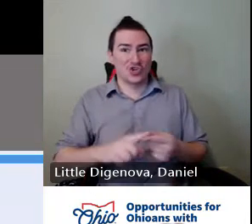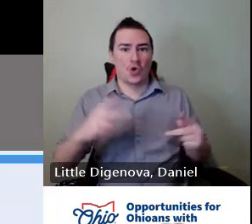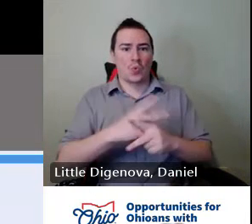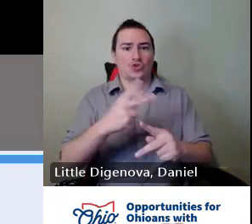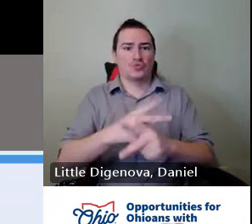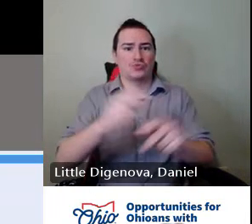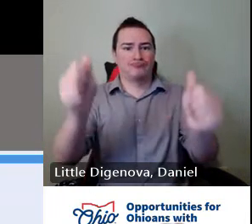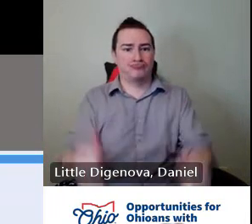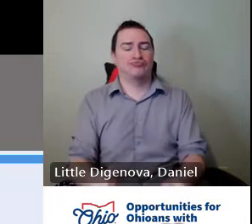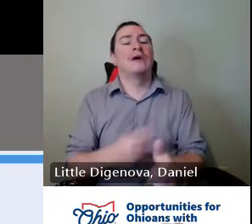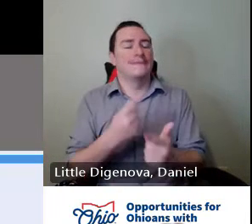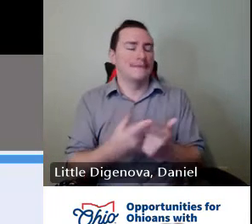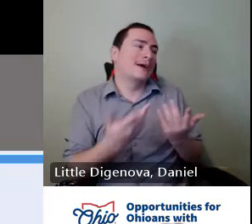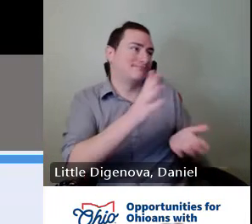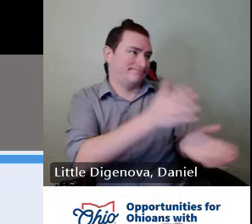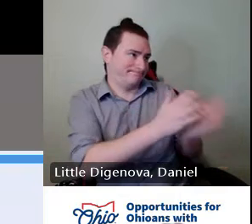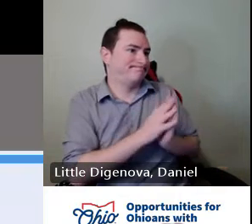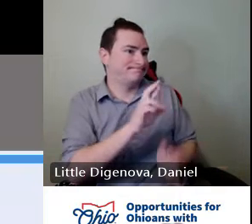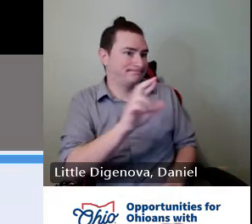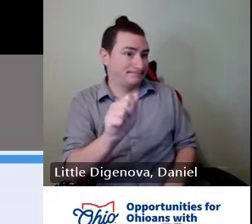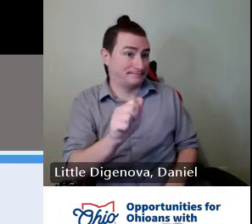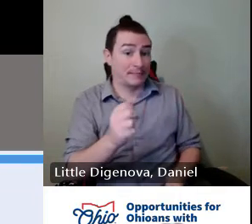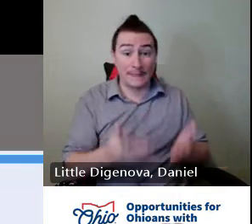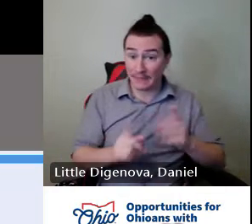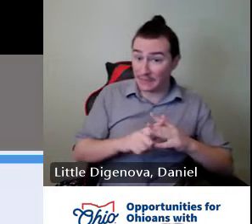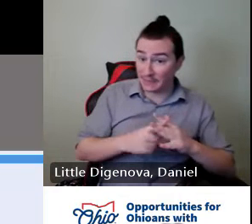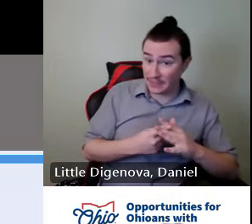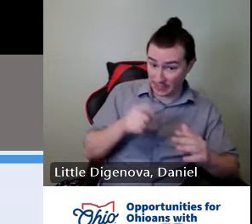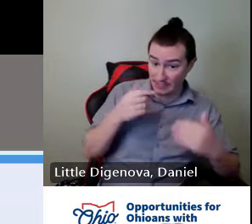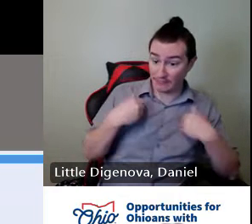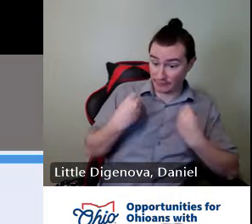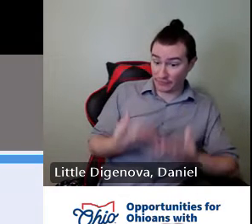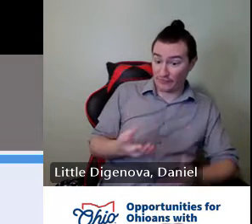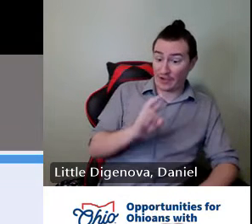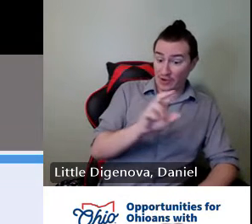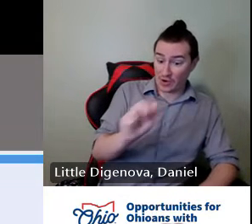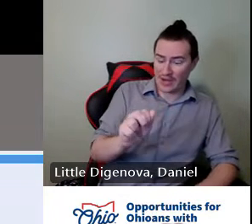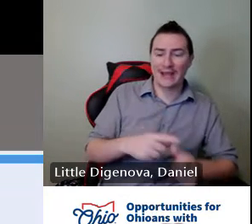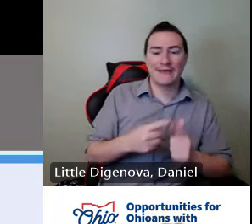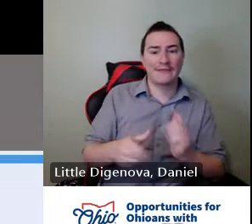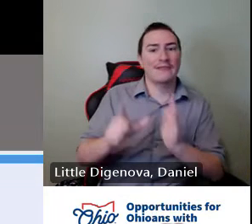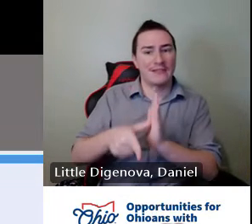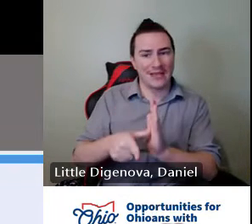accommodation initially, and as the condition progresses, may need an additional or a different accommodation.